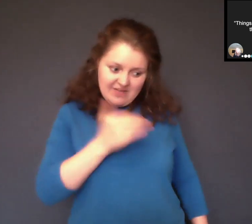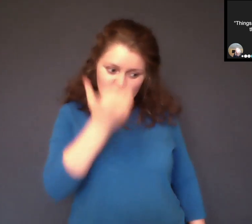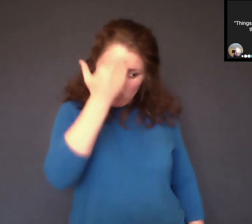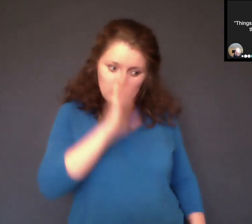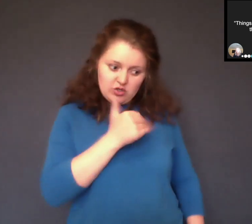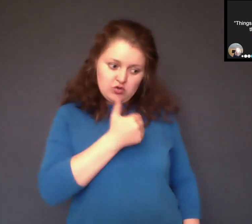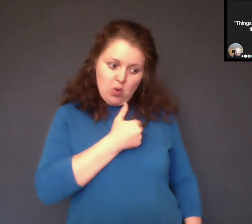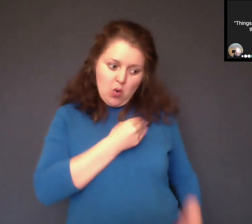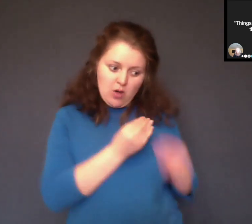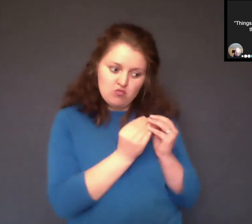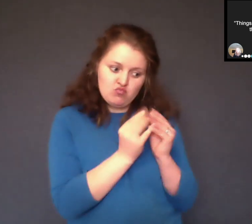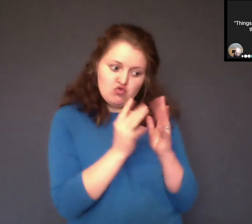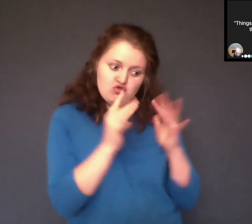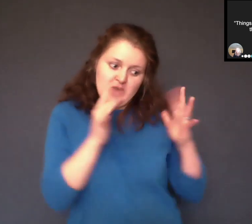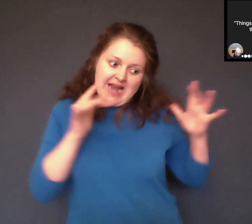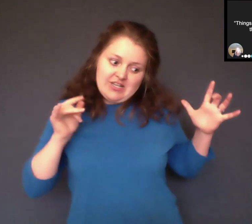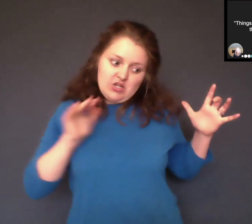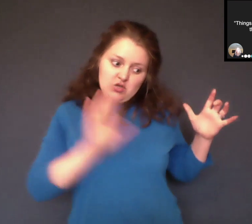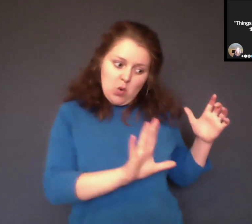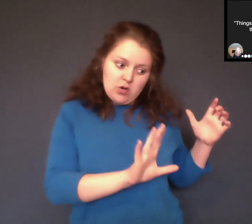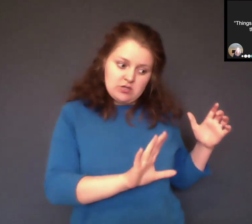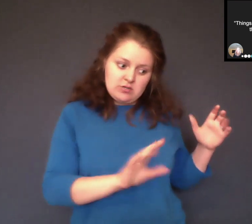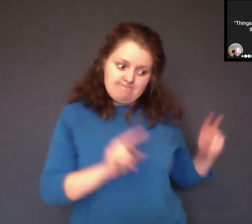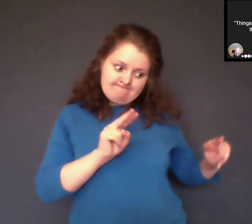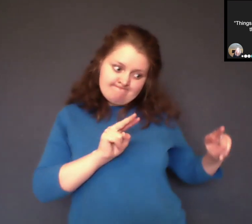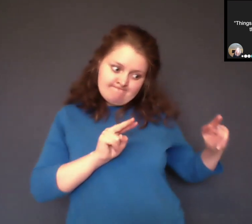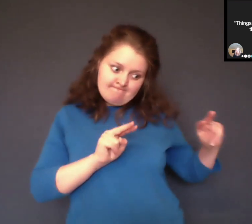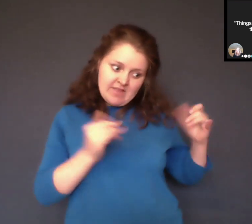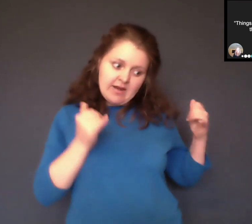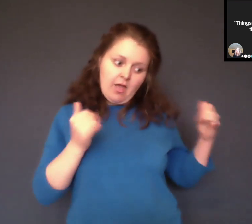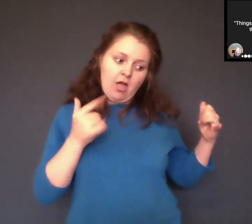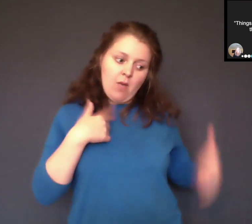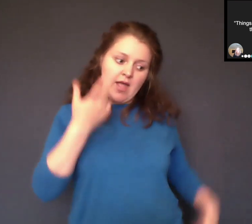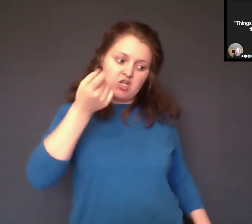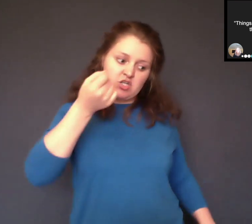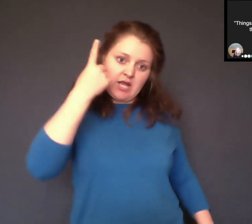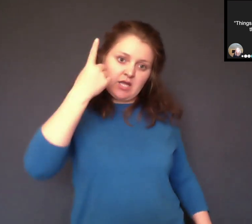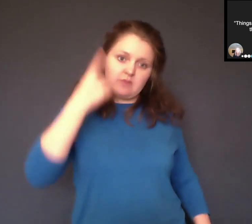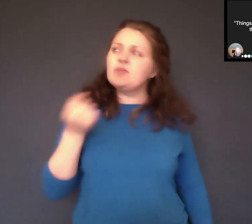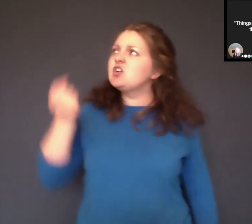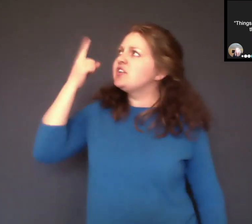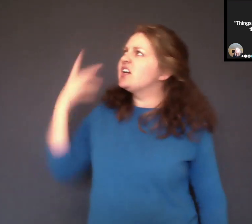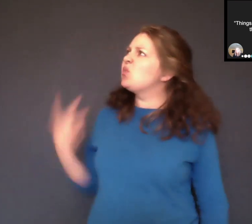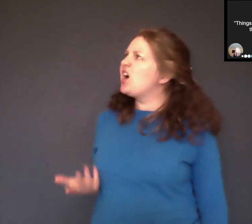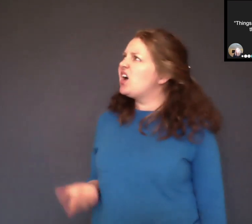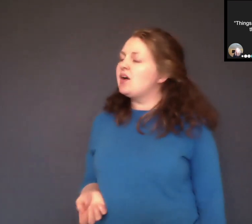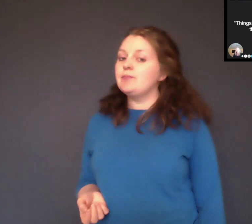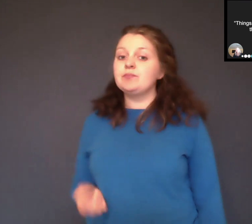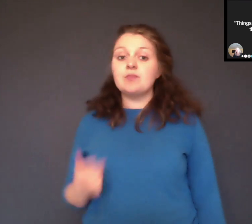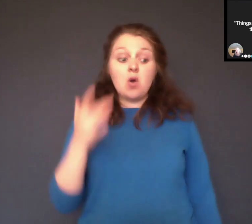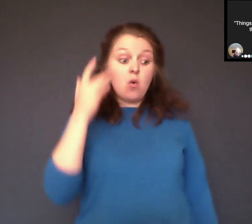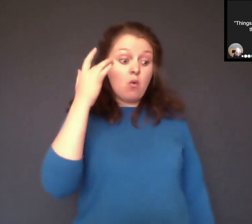he frowned as if studying the boy below now i understand he said understand what why it is you